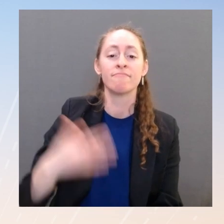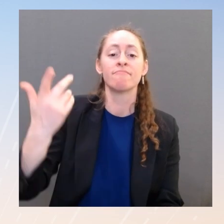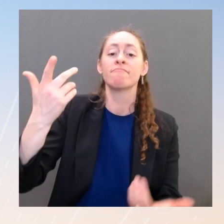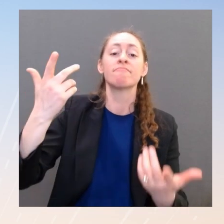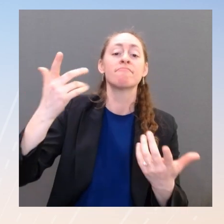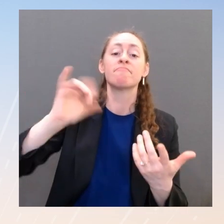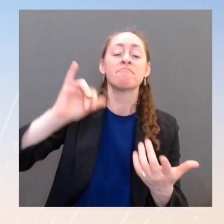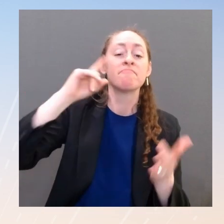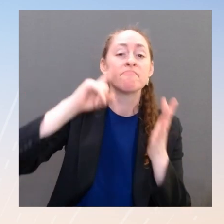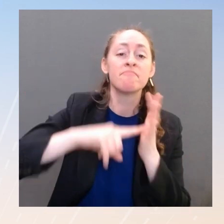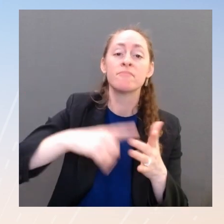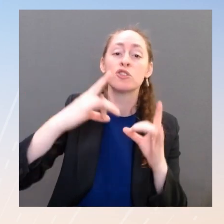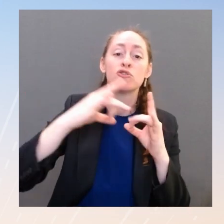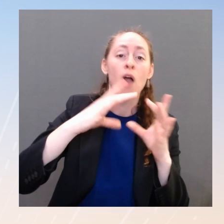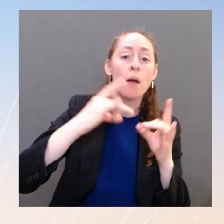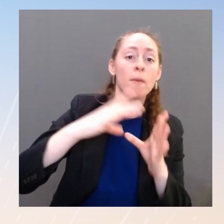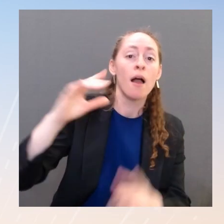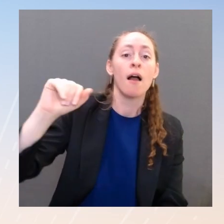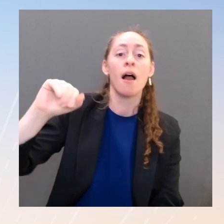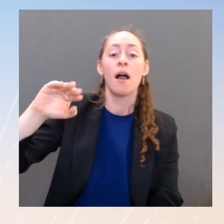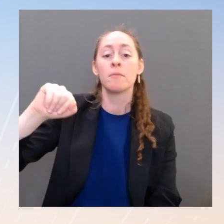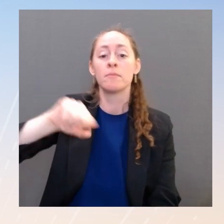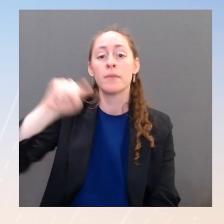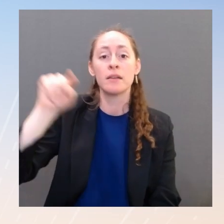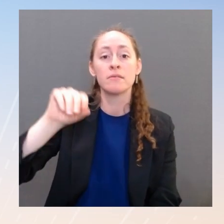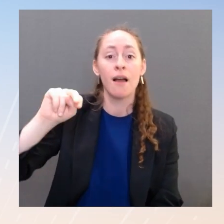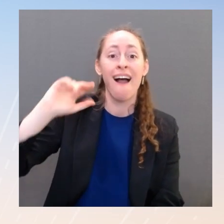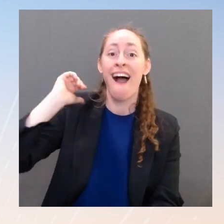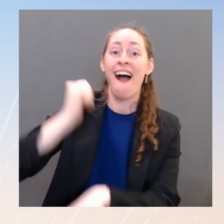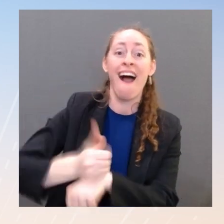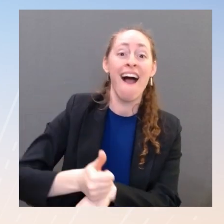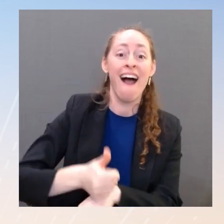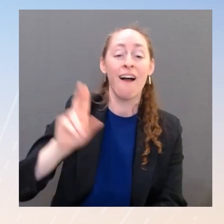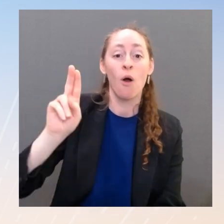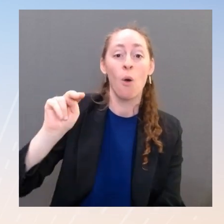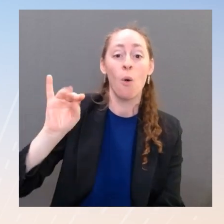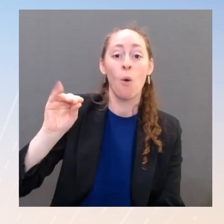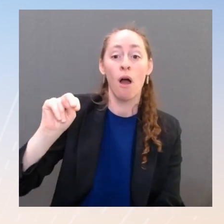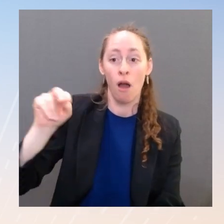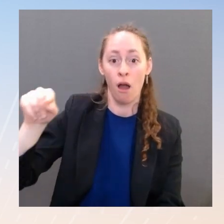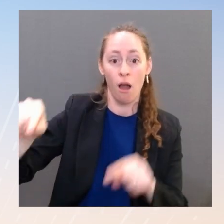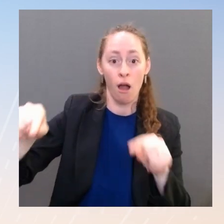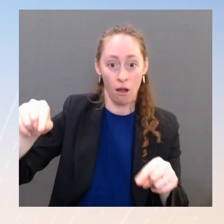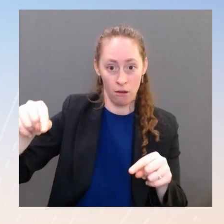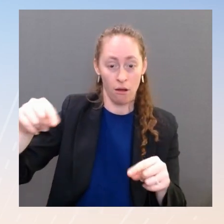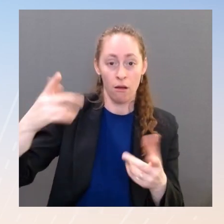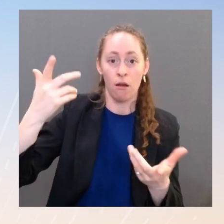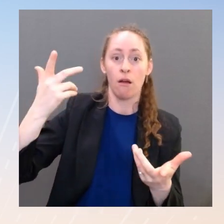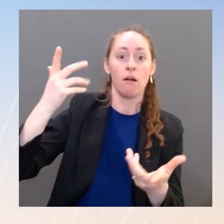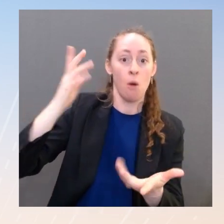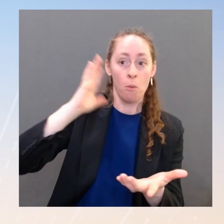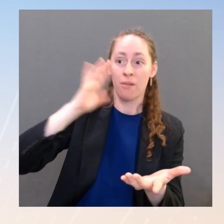does the President want to host those union workers? Ms. Psaki: Well, we are in regular touch with union workers and union leaders,